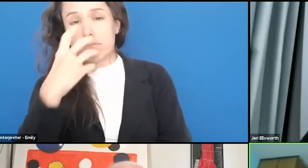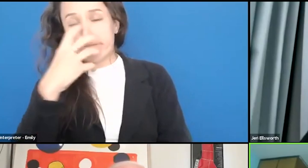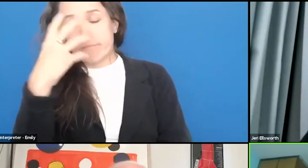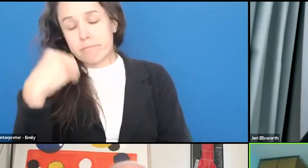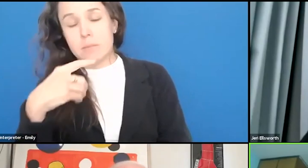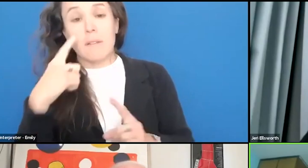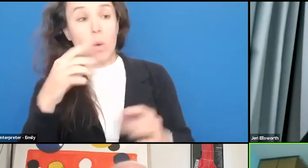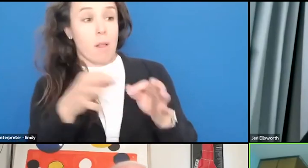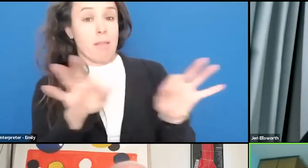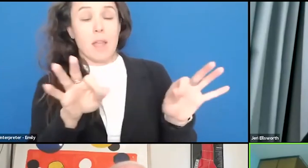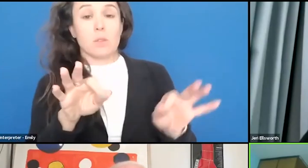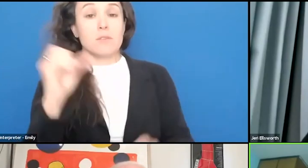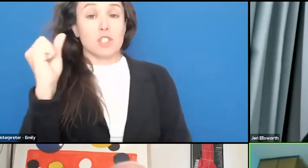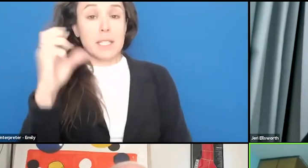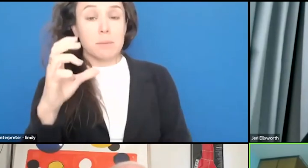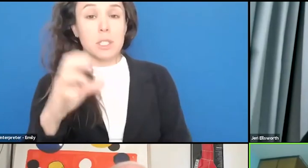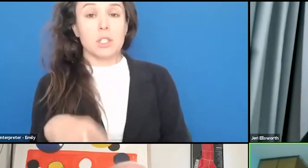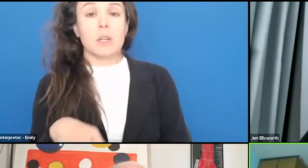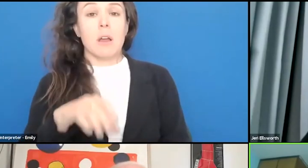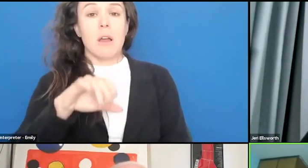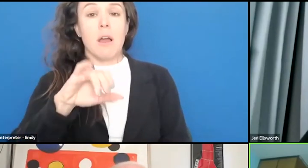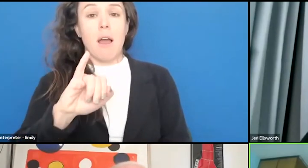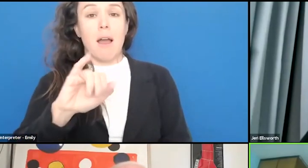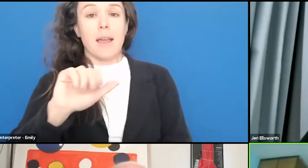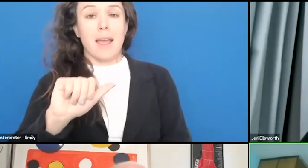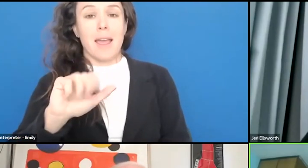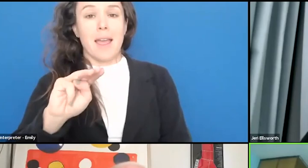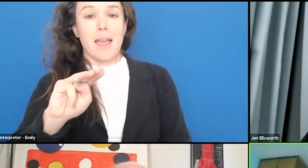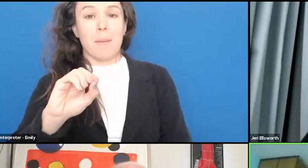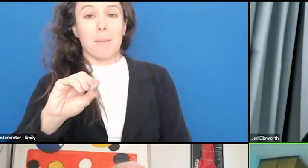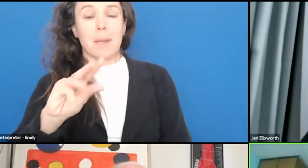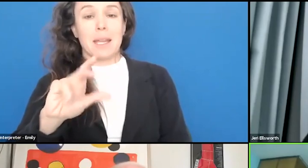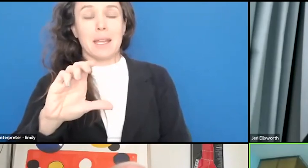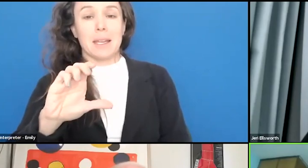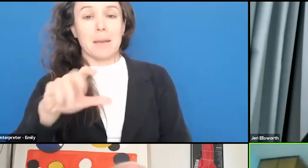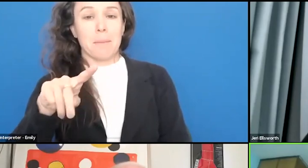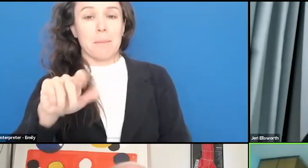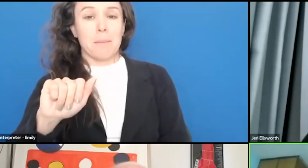in iambic pentameter -- and it did a fabulous -- let me read this poem to you. So there's something